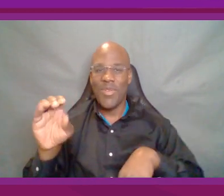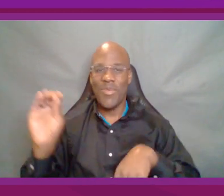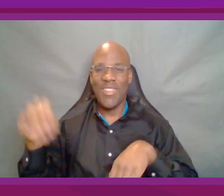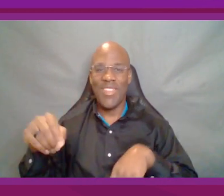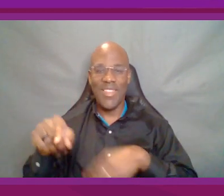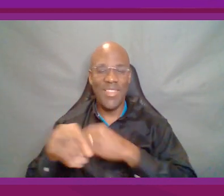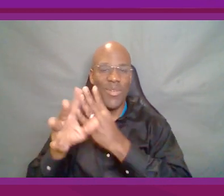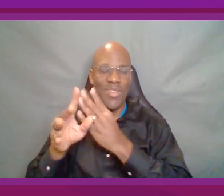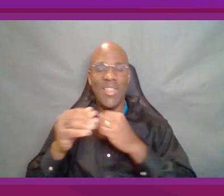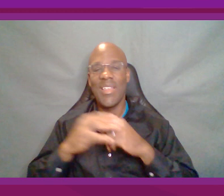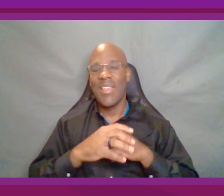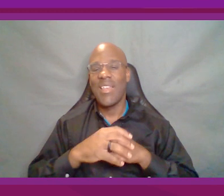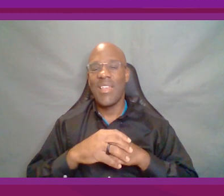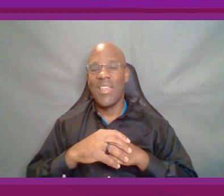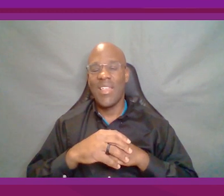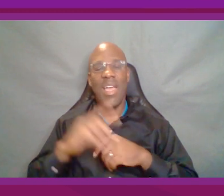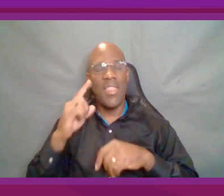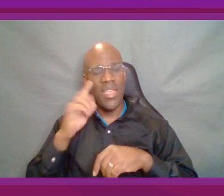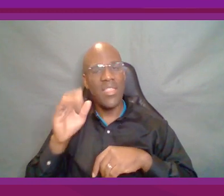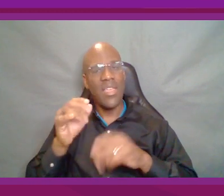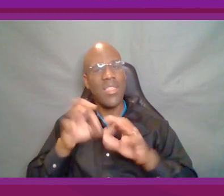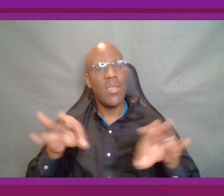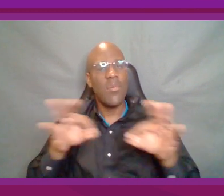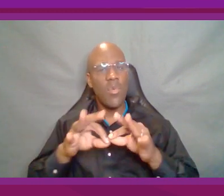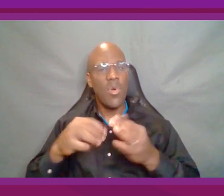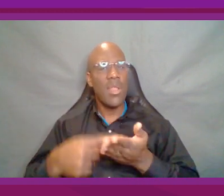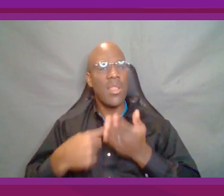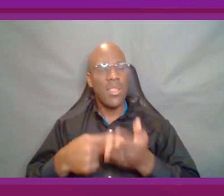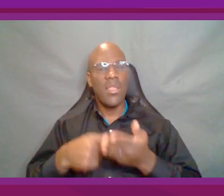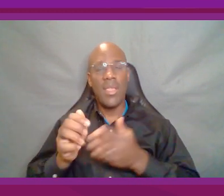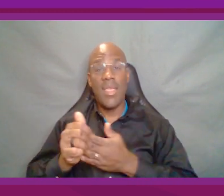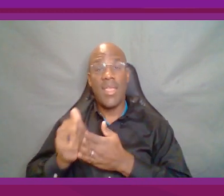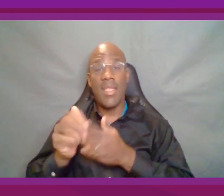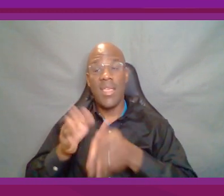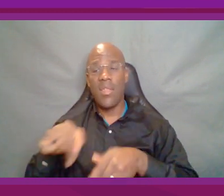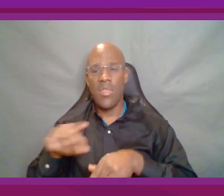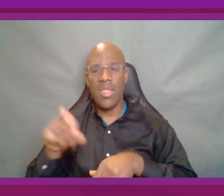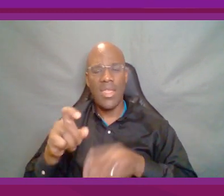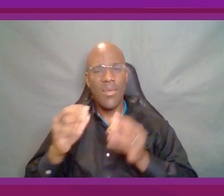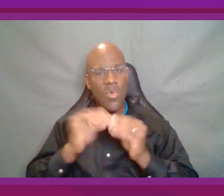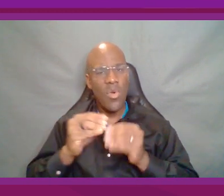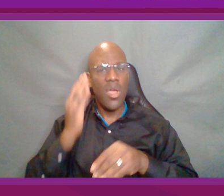One thing that I - it's a new topic of conversation now that leaders need to become more aware